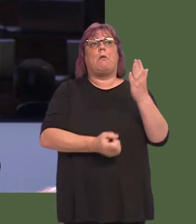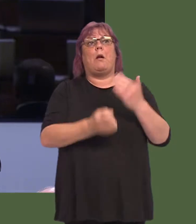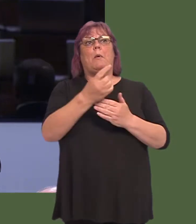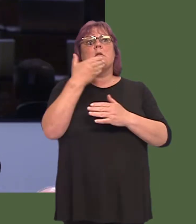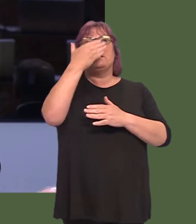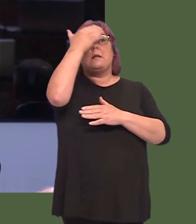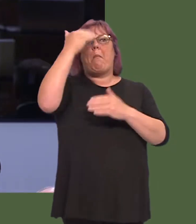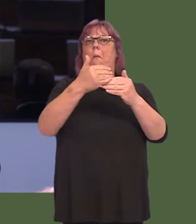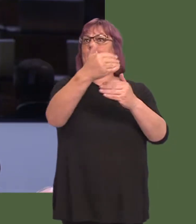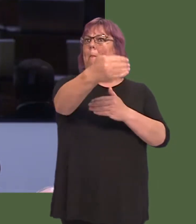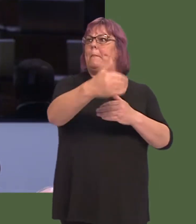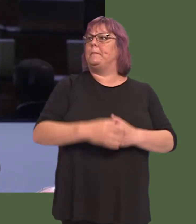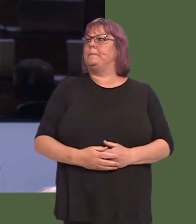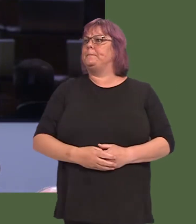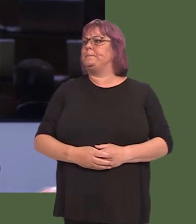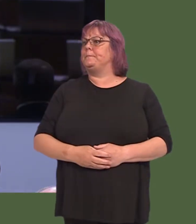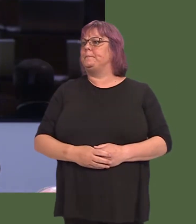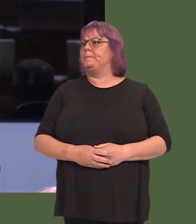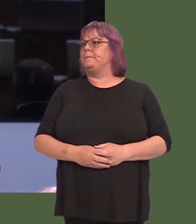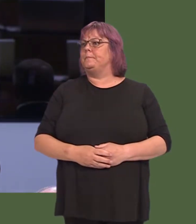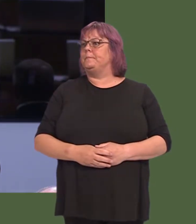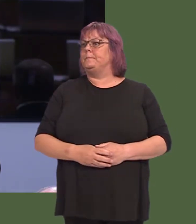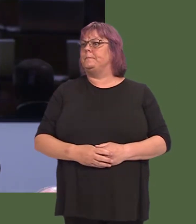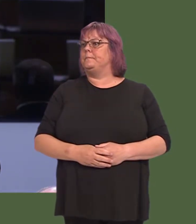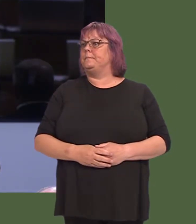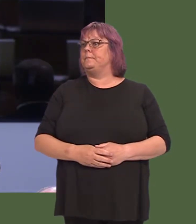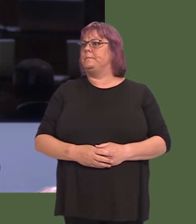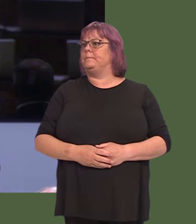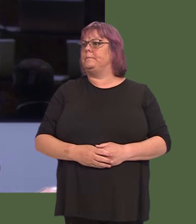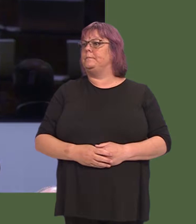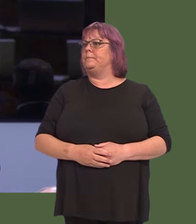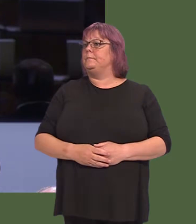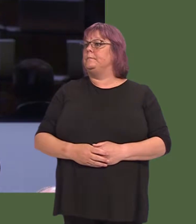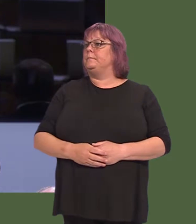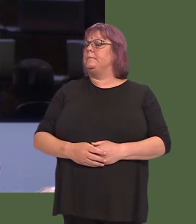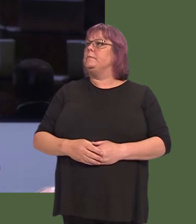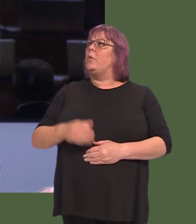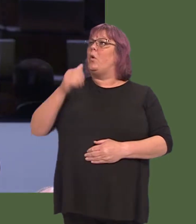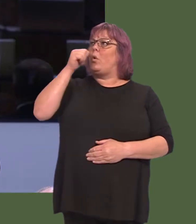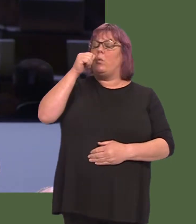Now, whilst I certainly acknowledge that some of the reasons put forward by the WRU are